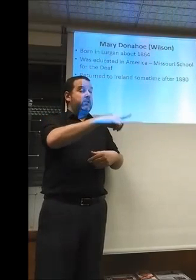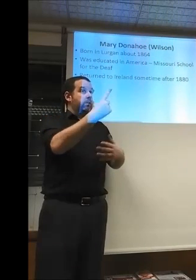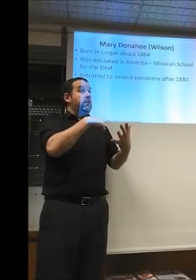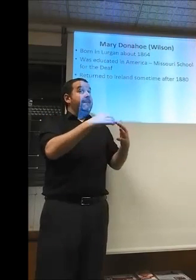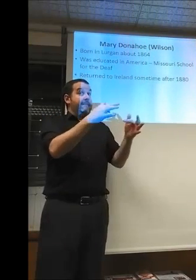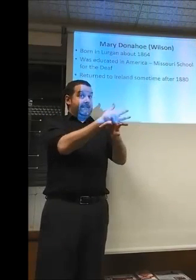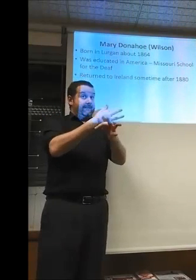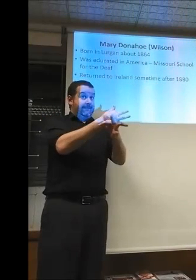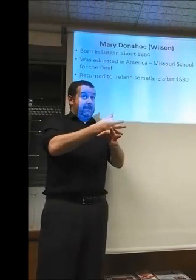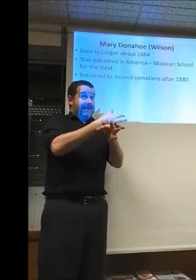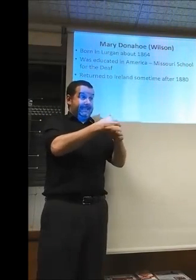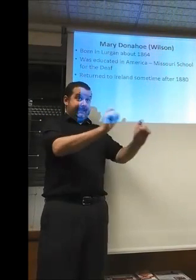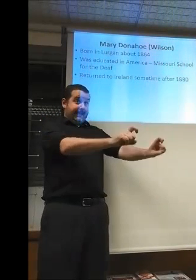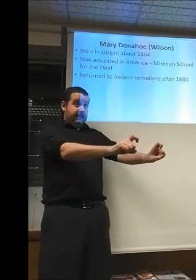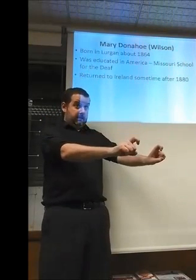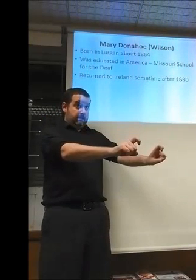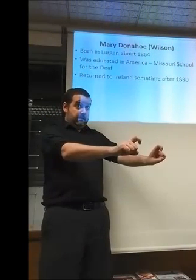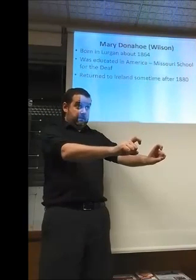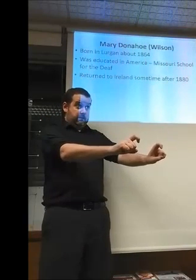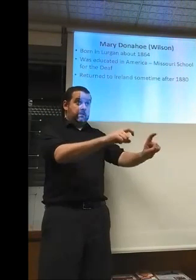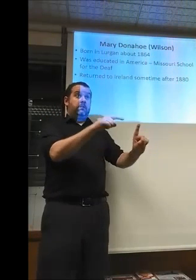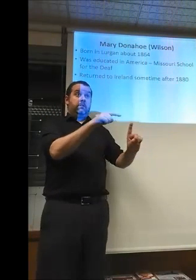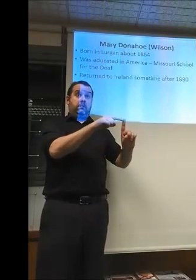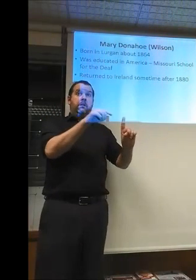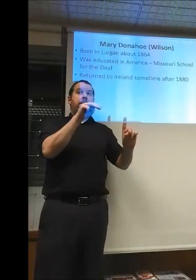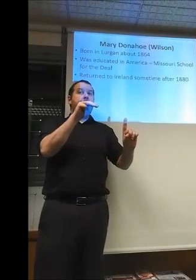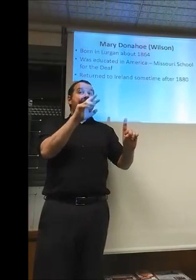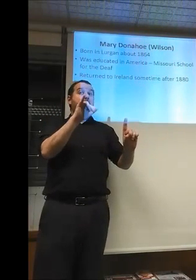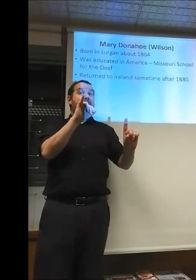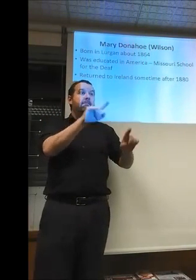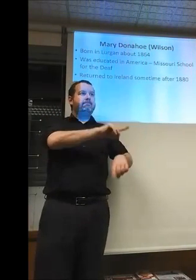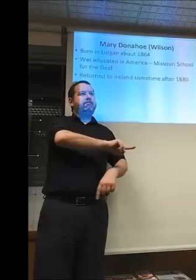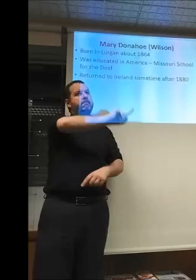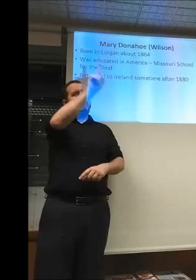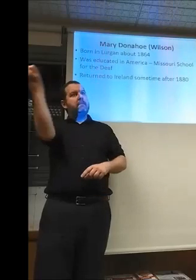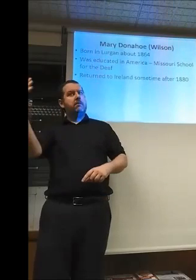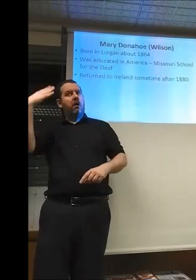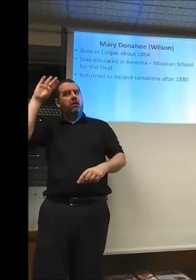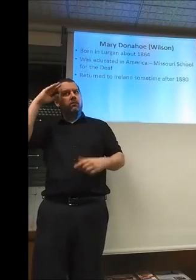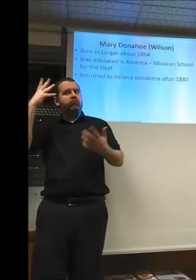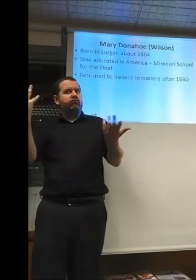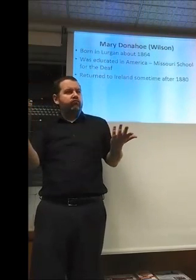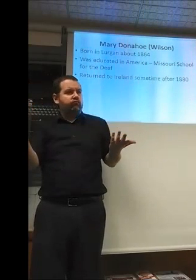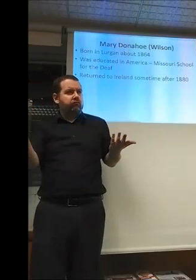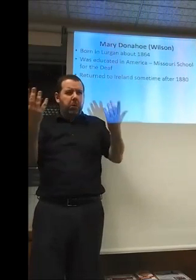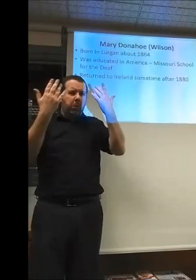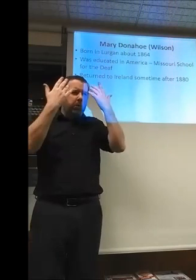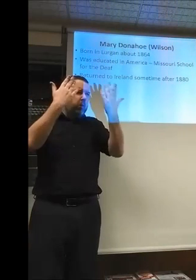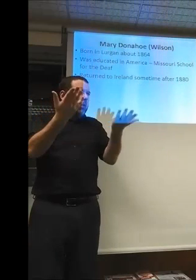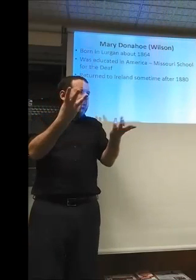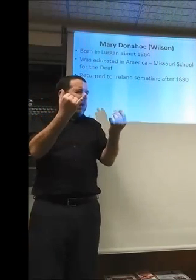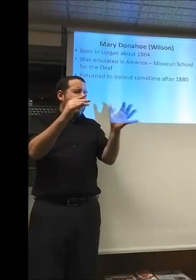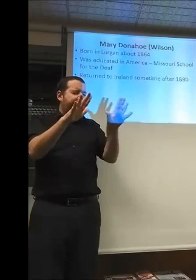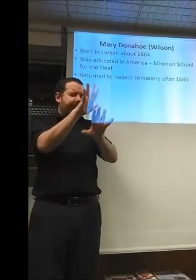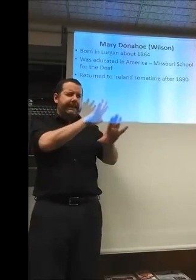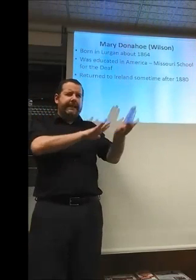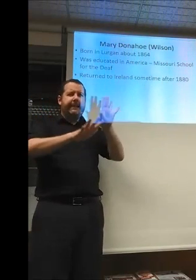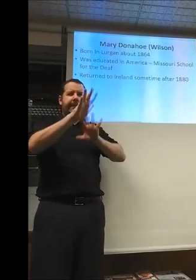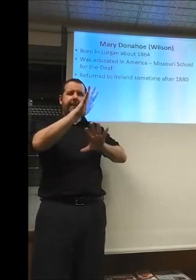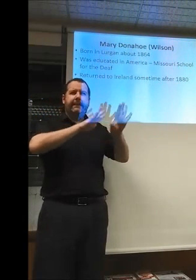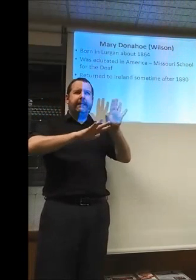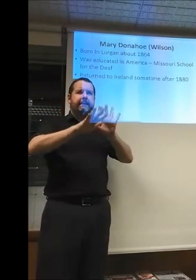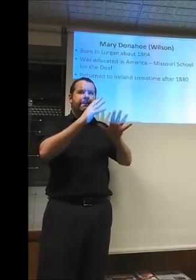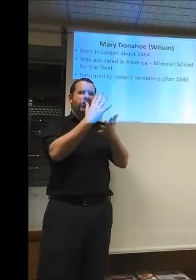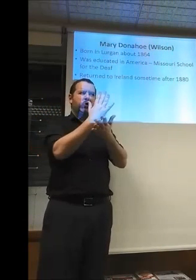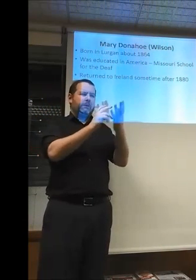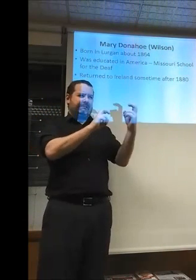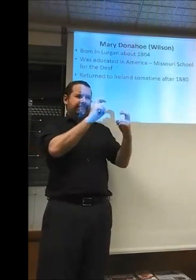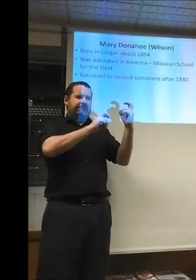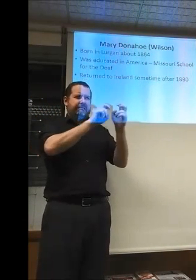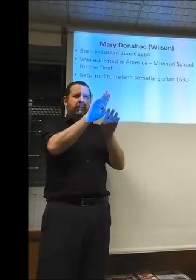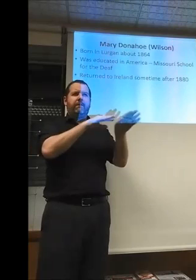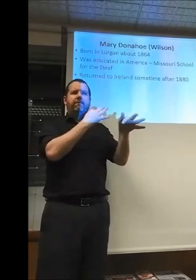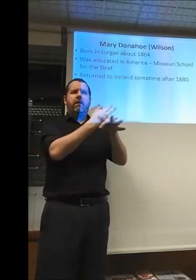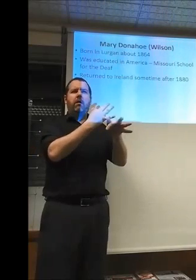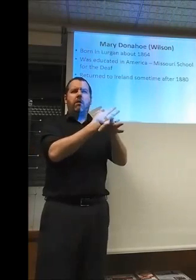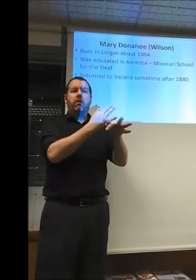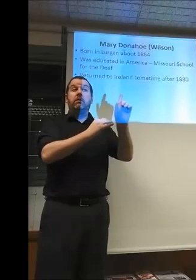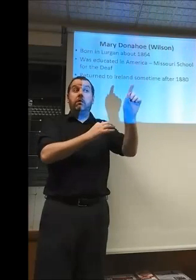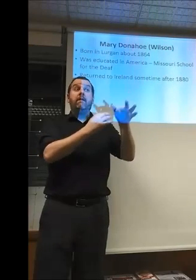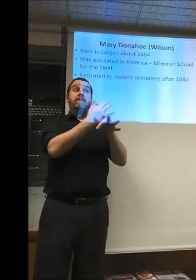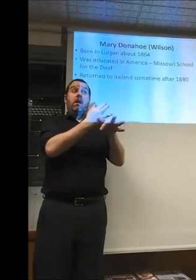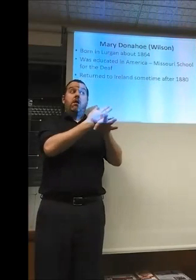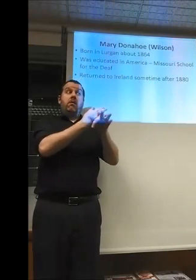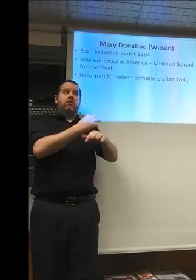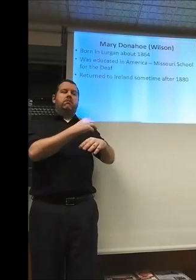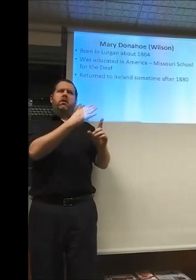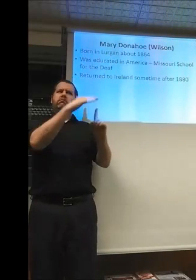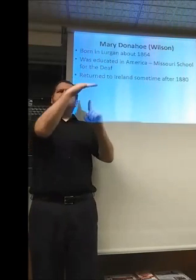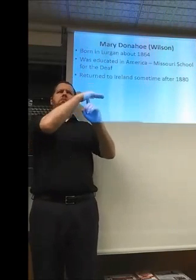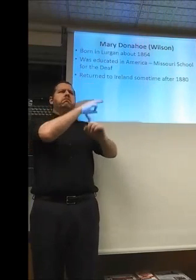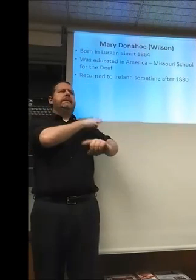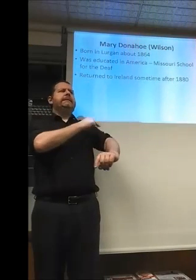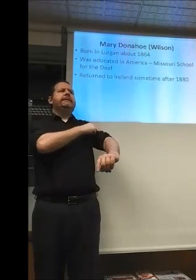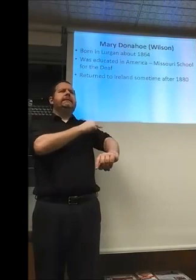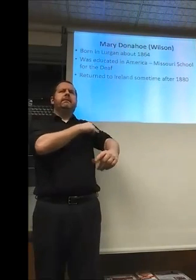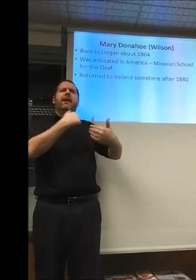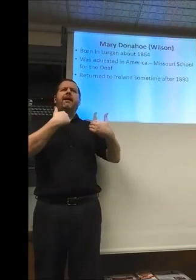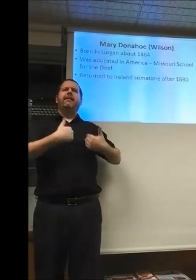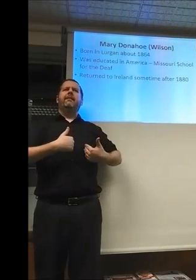She was born around 1818 and she lived in Clonaslee, Maria had no education, she was